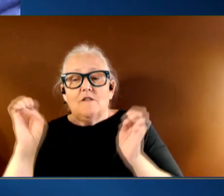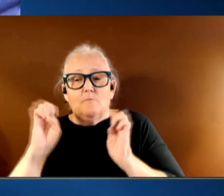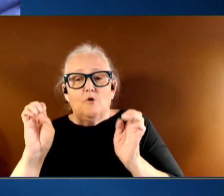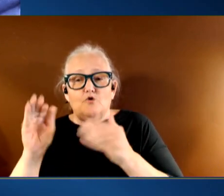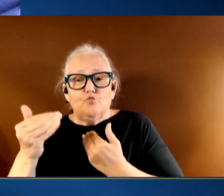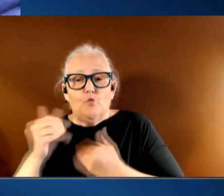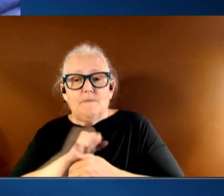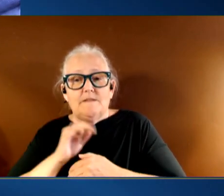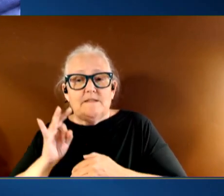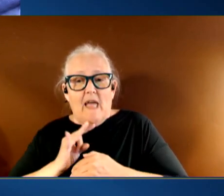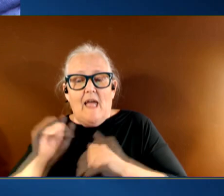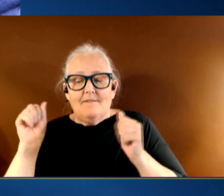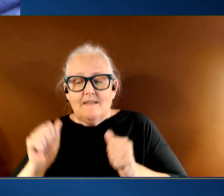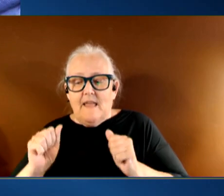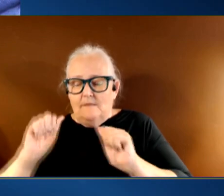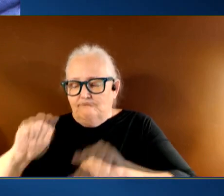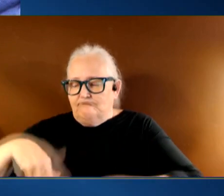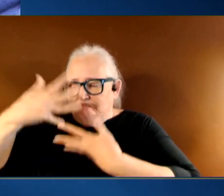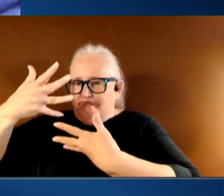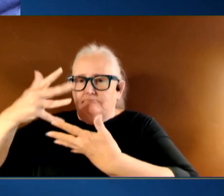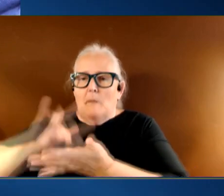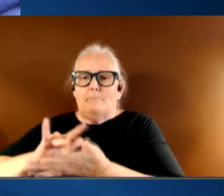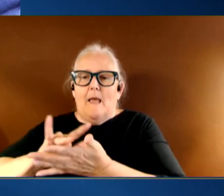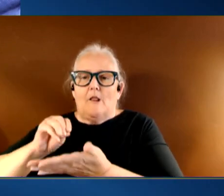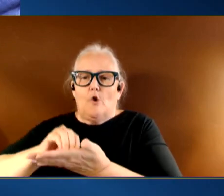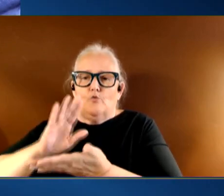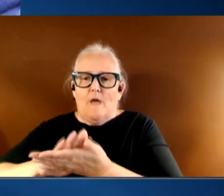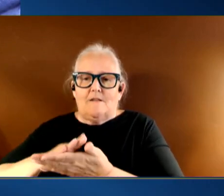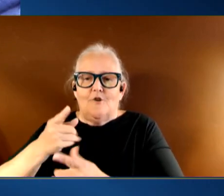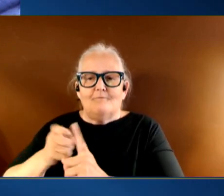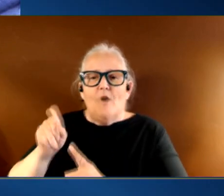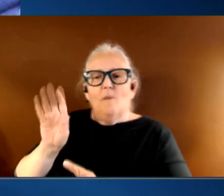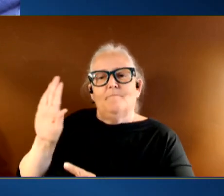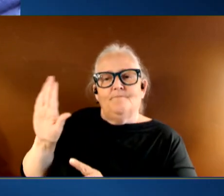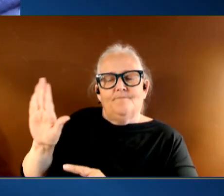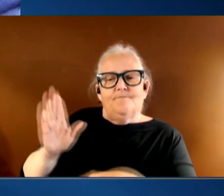their medical record out of a system. So, it's a pilot project. We're going to see if it works.